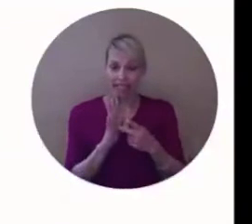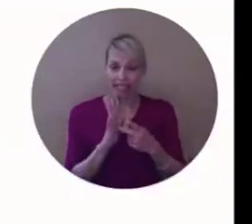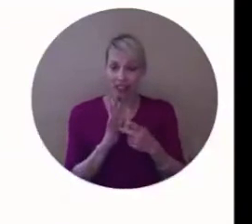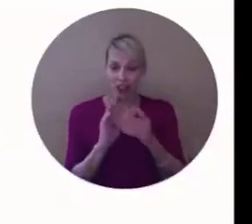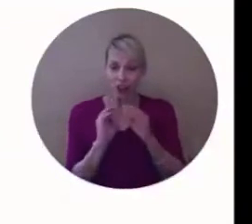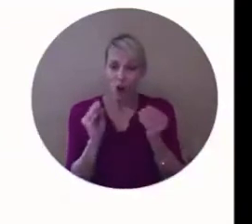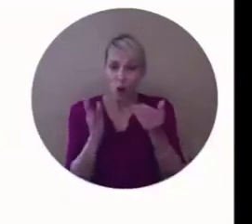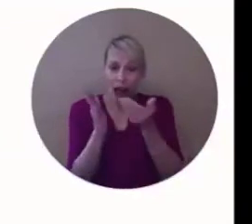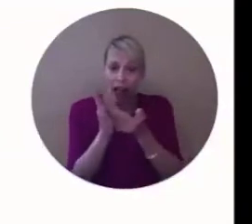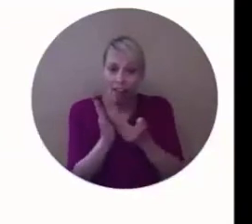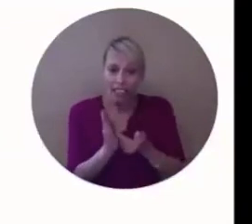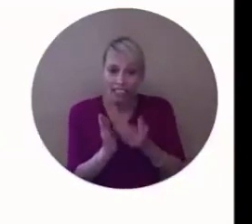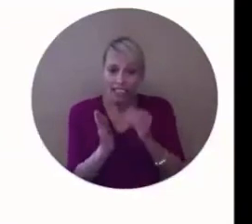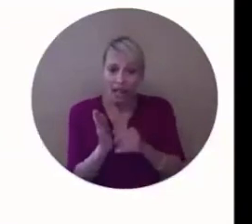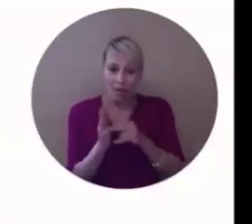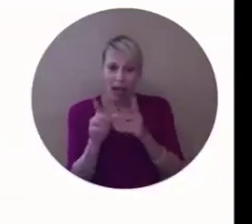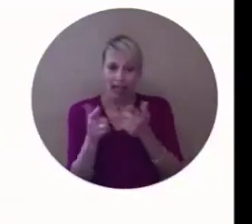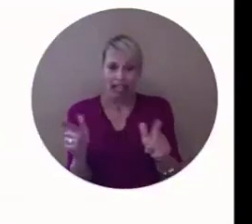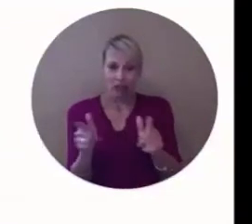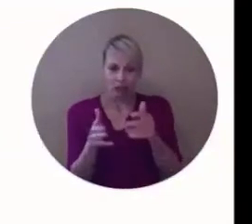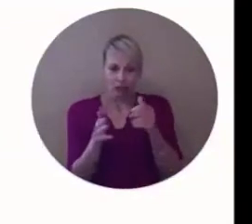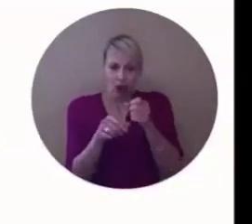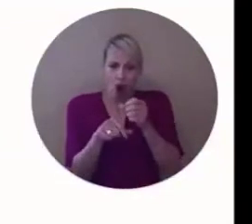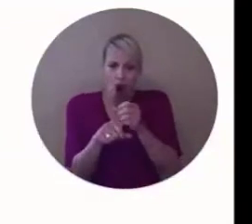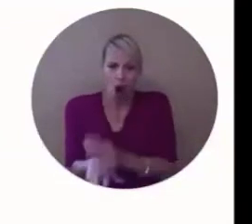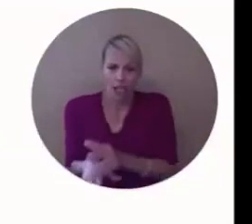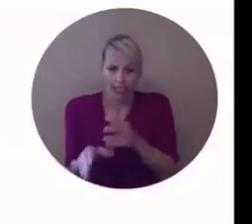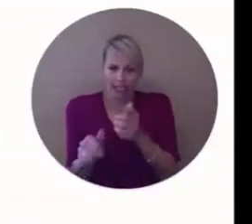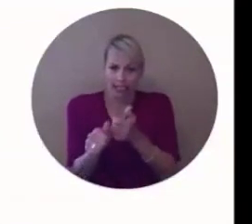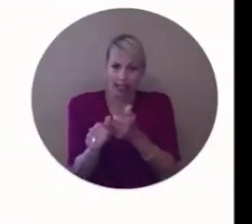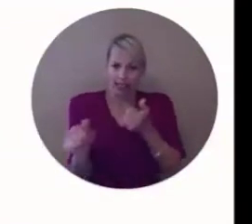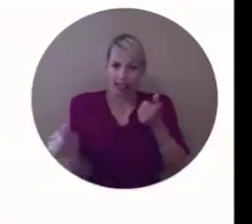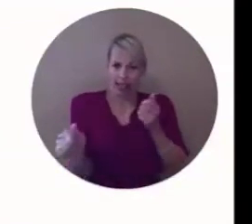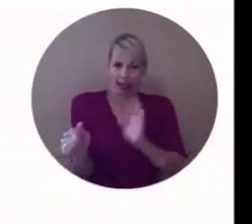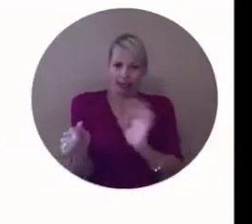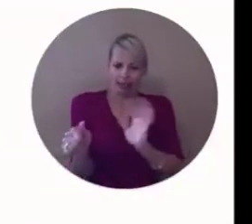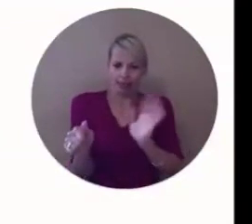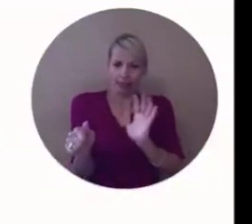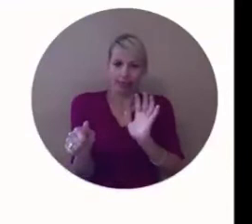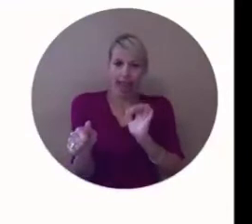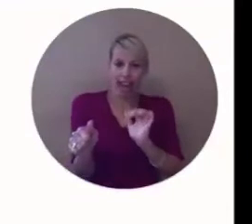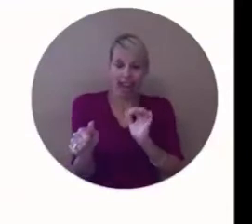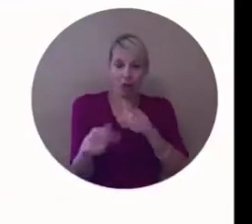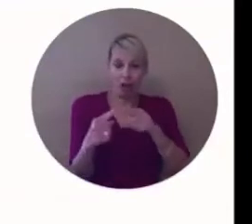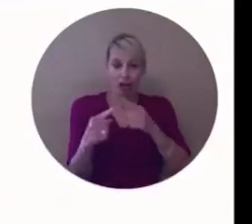So what this means is there's no evidence that shows that bilingualism causes delays.